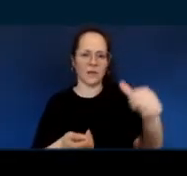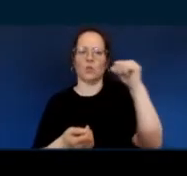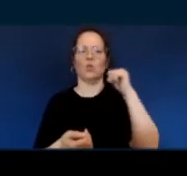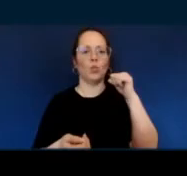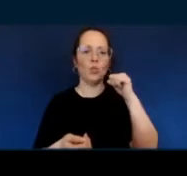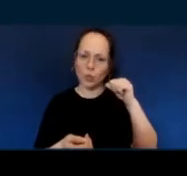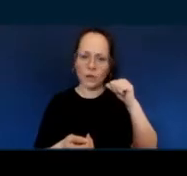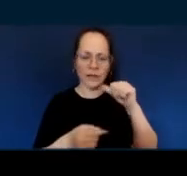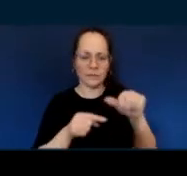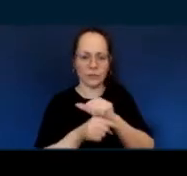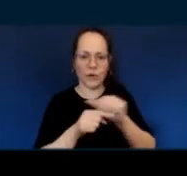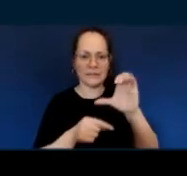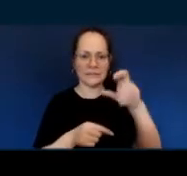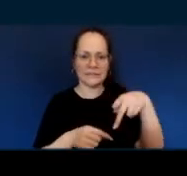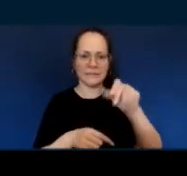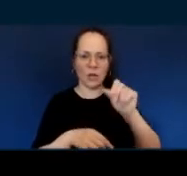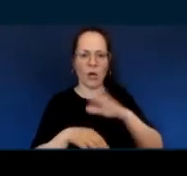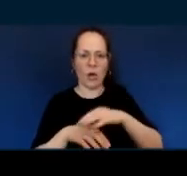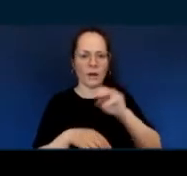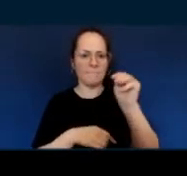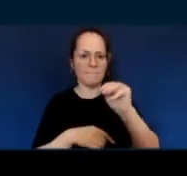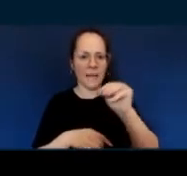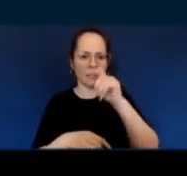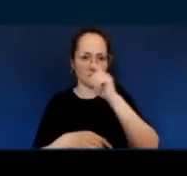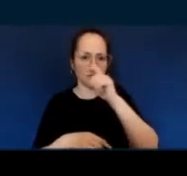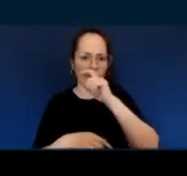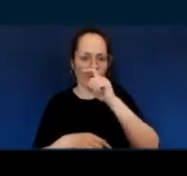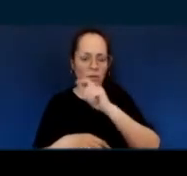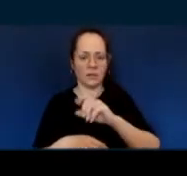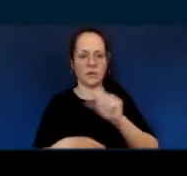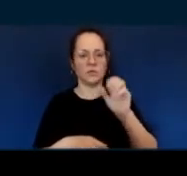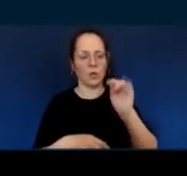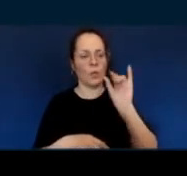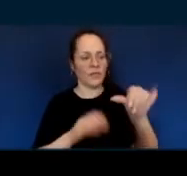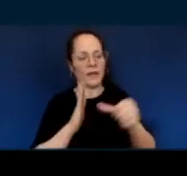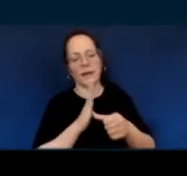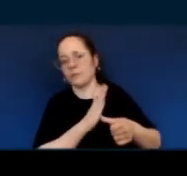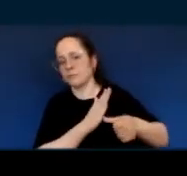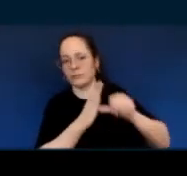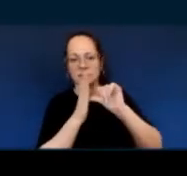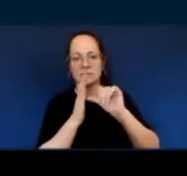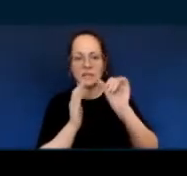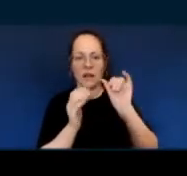MALE DOLL'S LIPS AND THAT'S IMPLICIT IN THE LIFE SAVING MEDICAL MODEL IS THAT THE NOTION